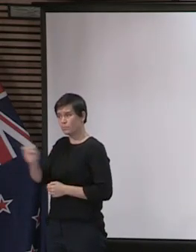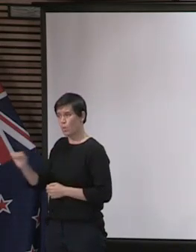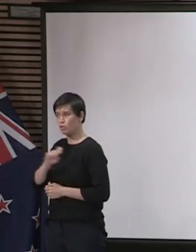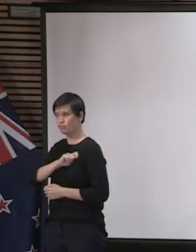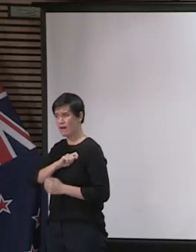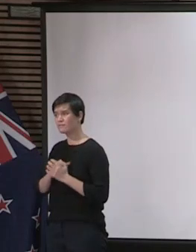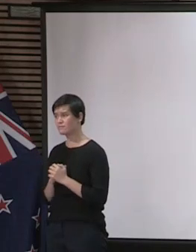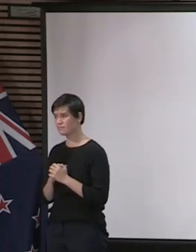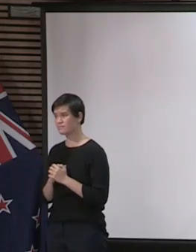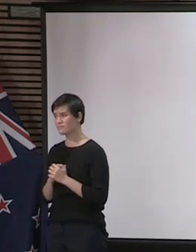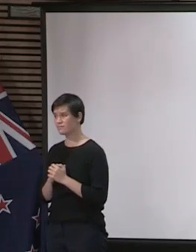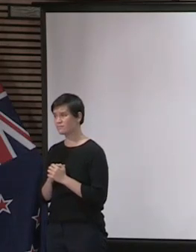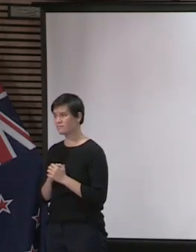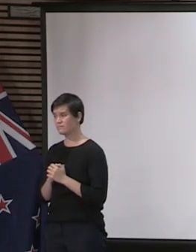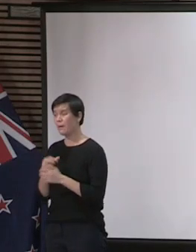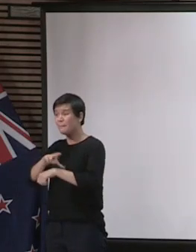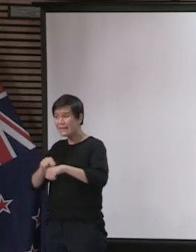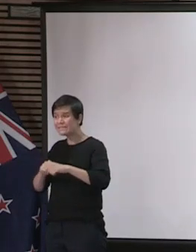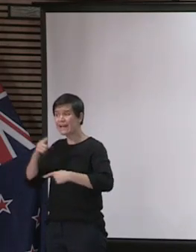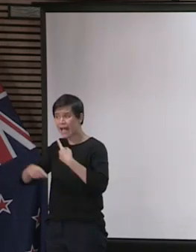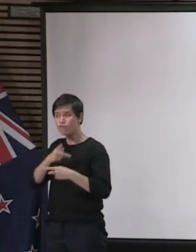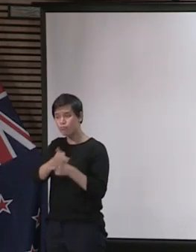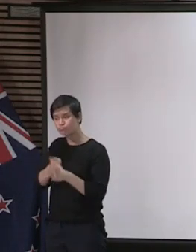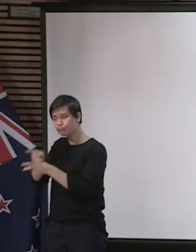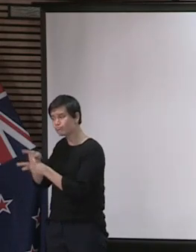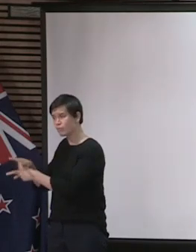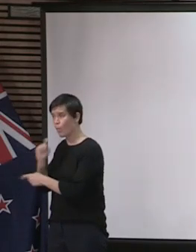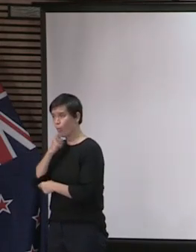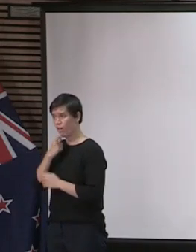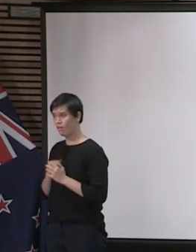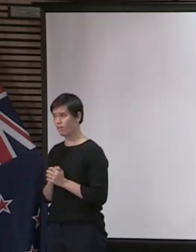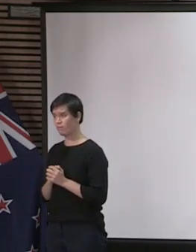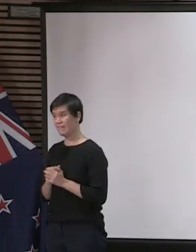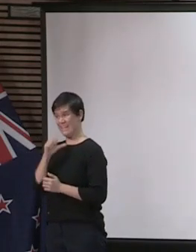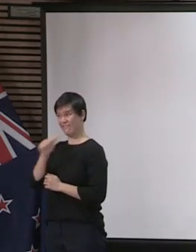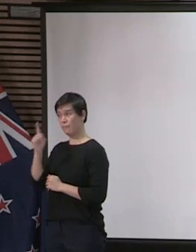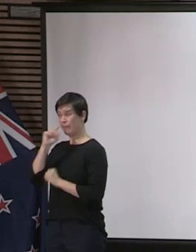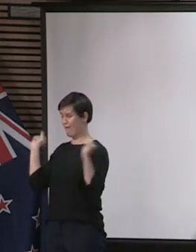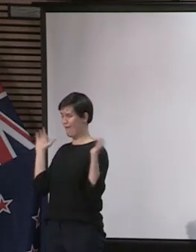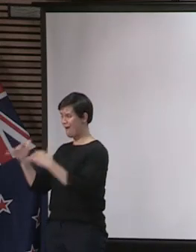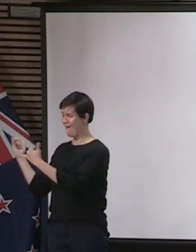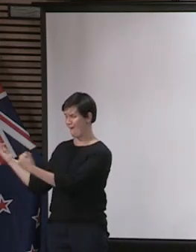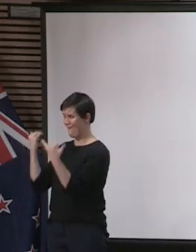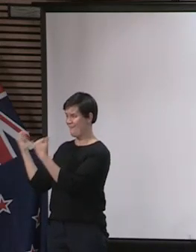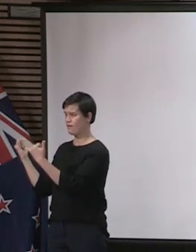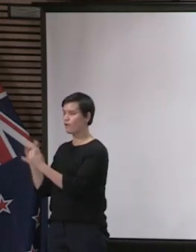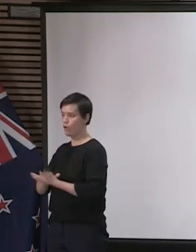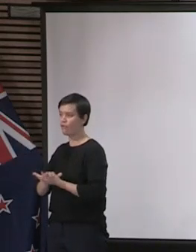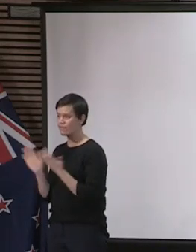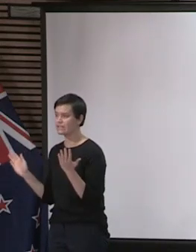New Zealanders, not to lose this trust. We will still have police of course acting as